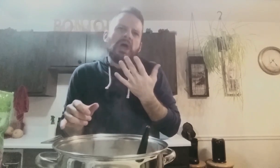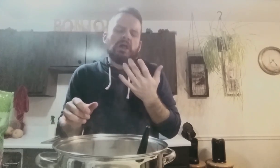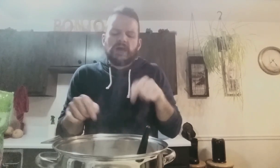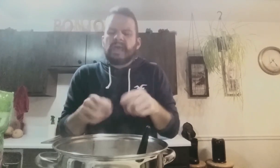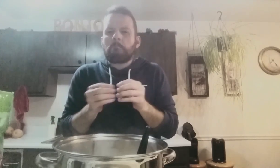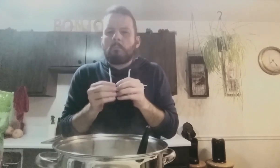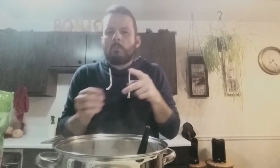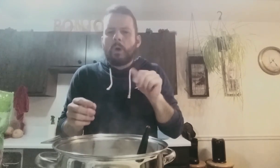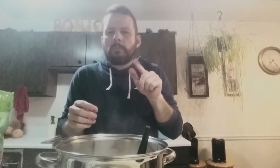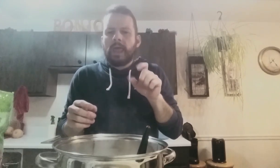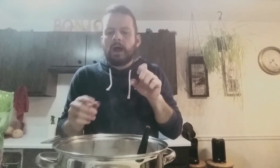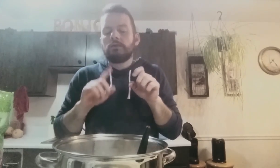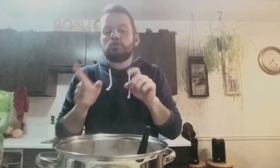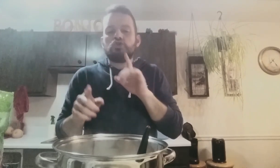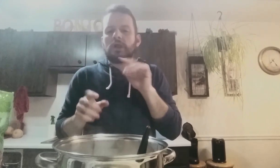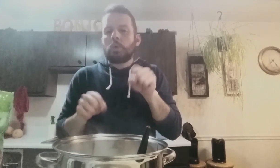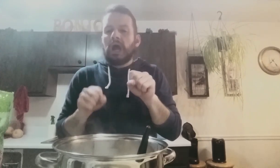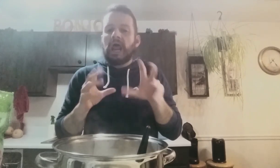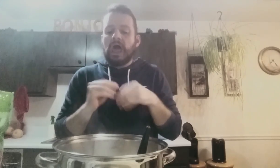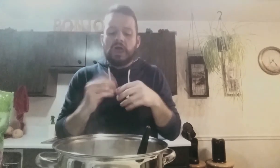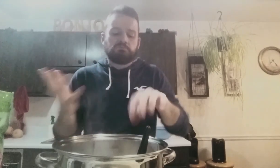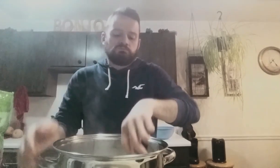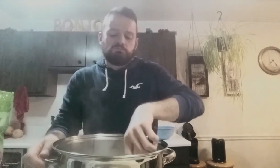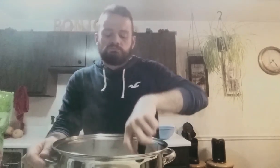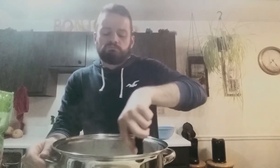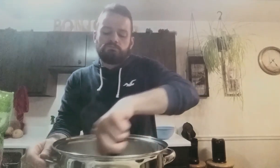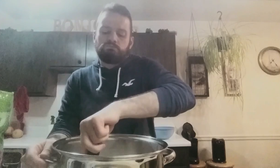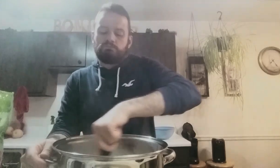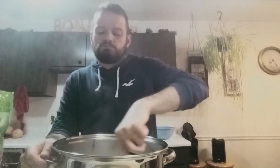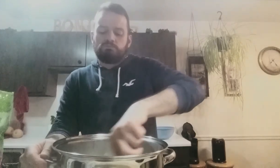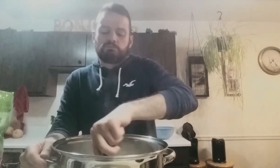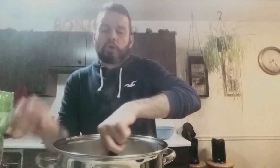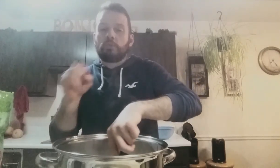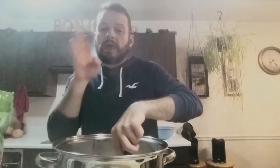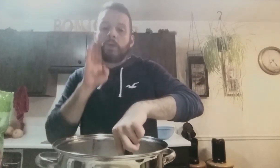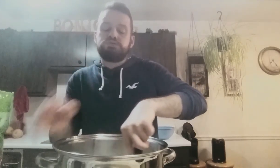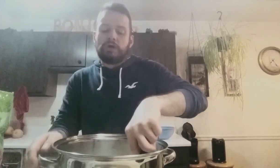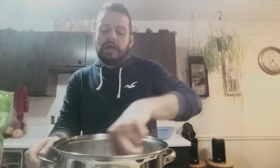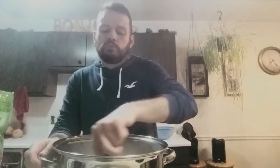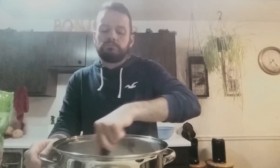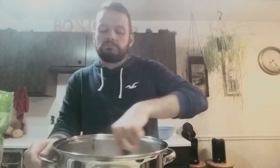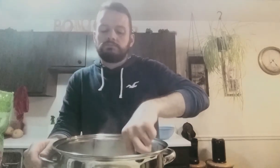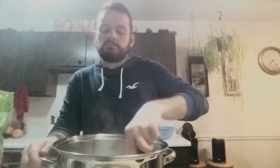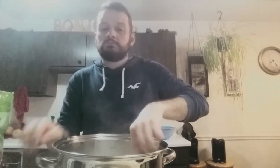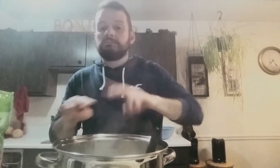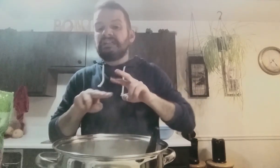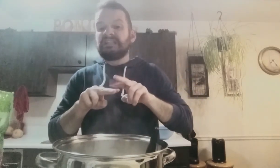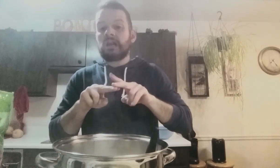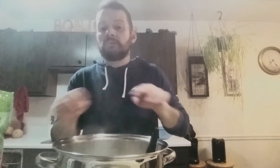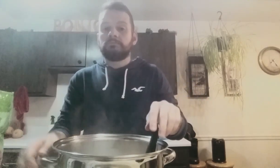Well, this one will be still lighter but you could add something to brown more... Cinnamon.